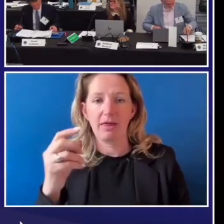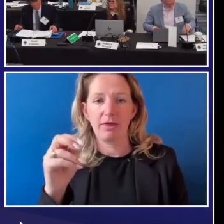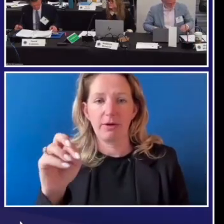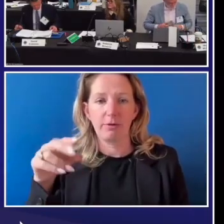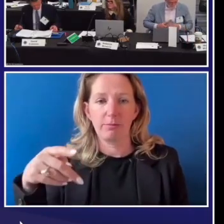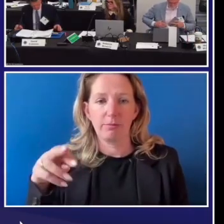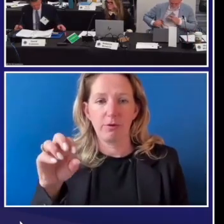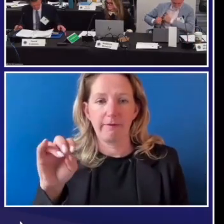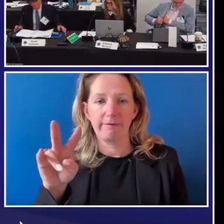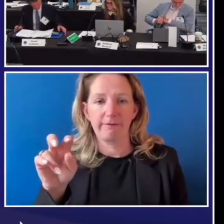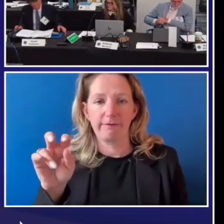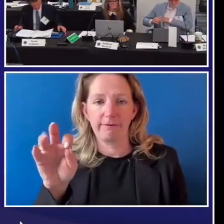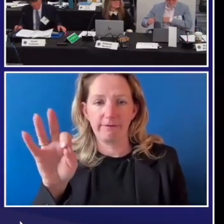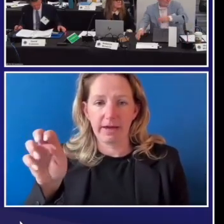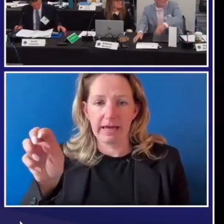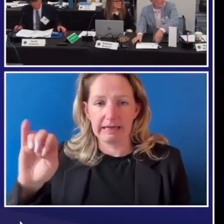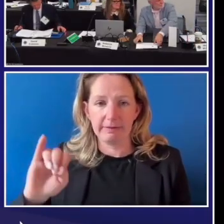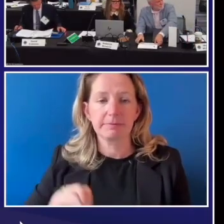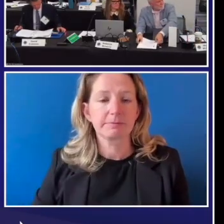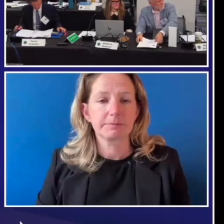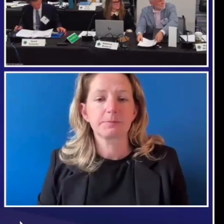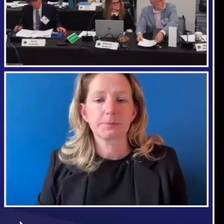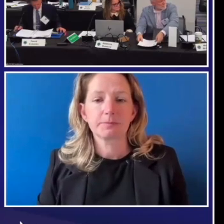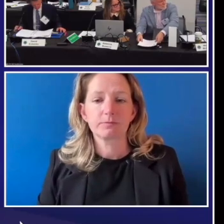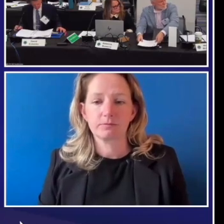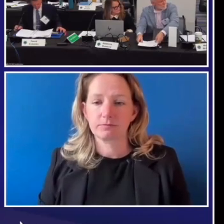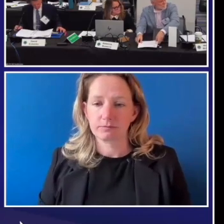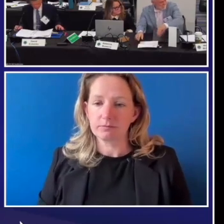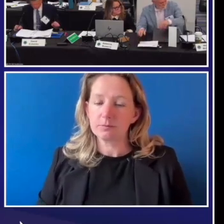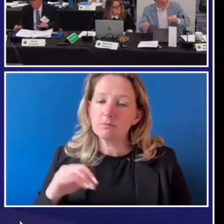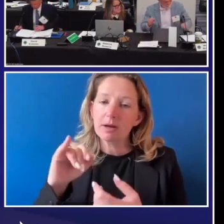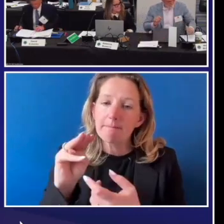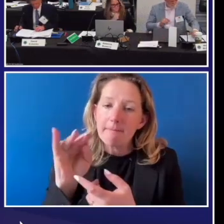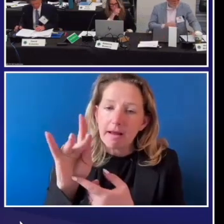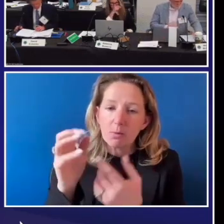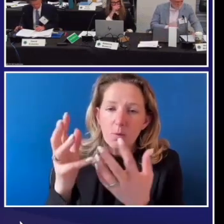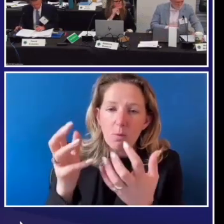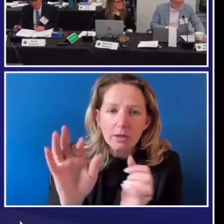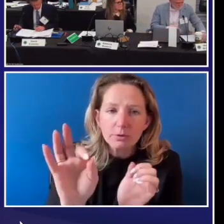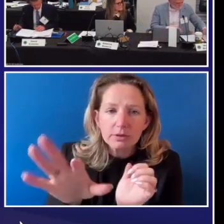So, um, Mike, we did want to get back to you just on one item, which Beth reminded